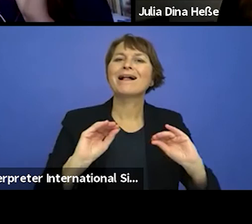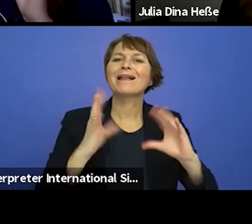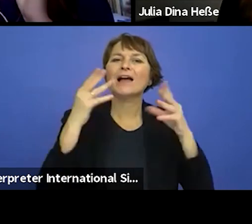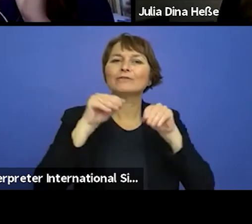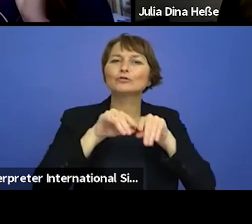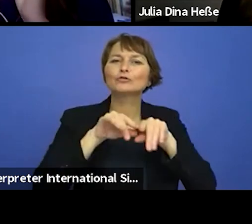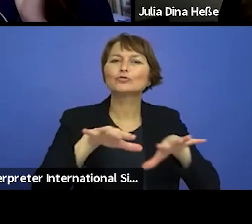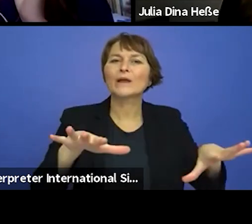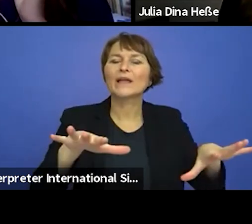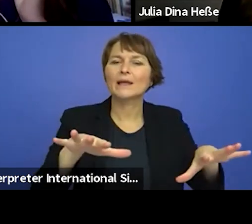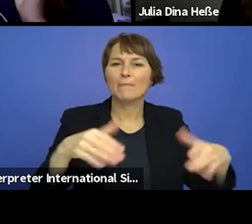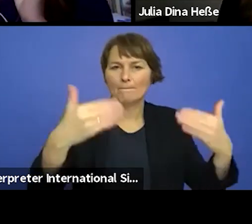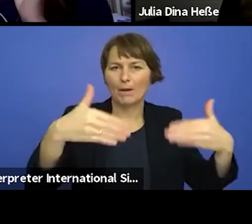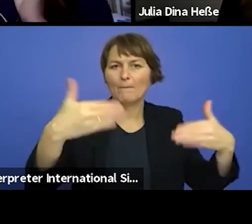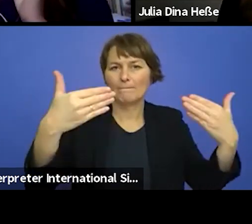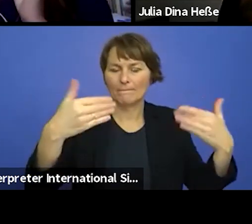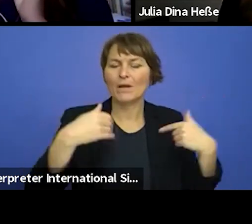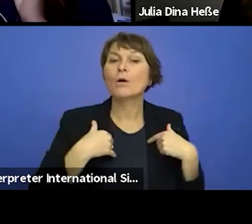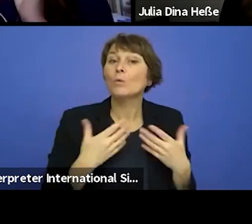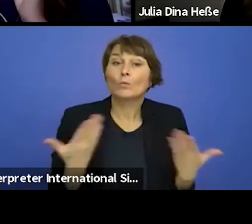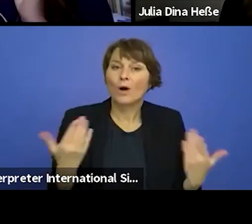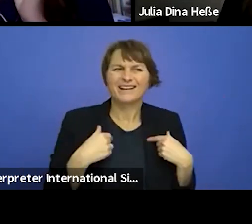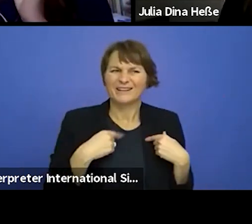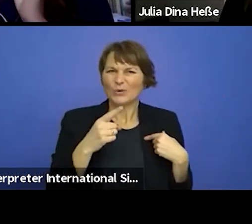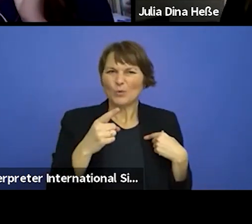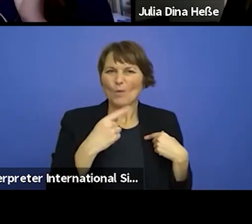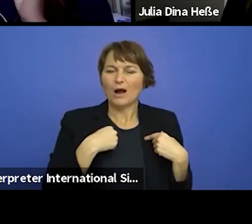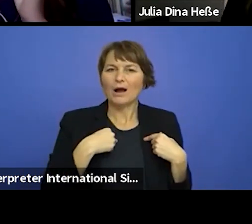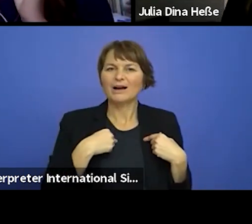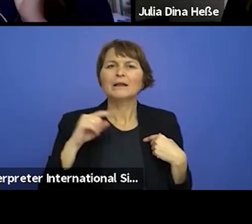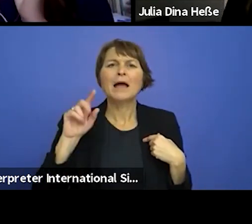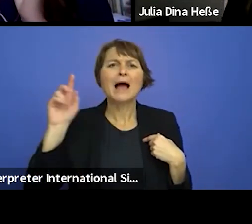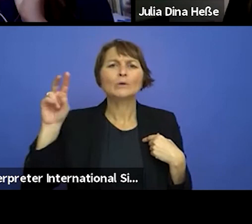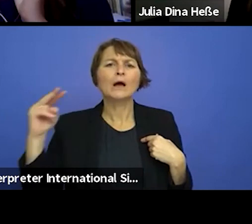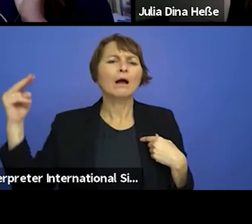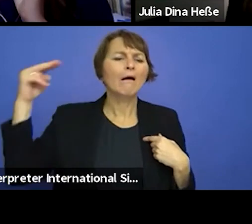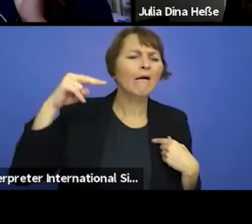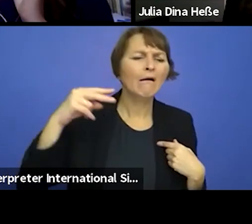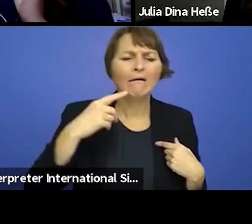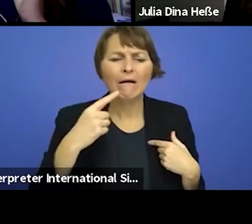we want now to have space for questions and work together in the breakout room,